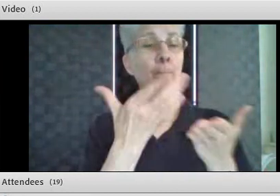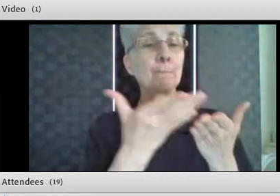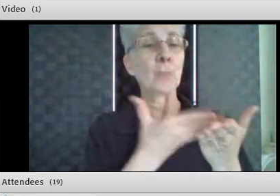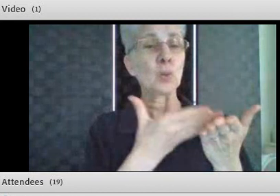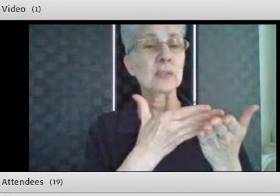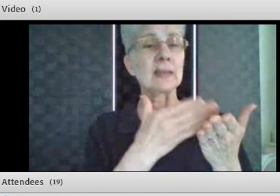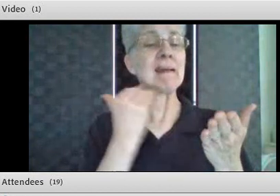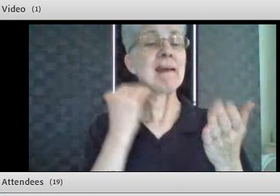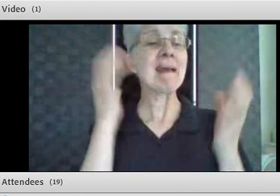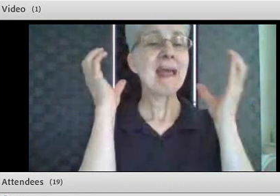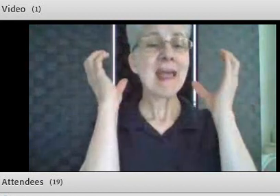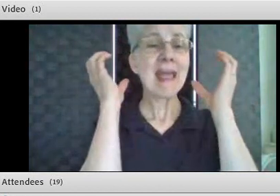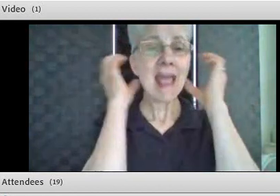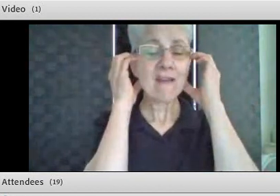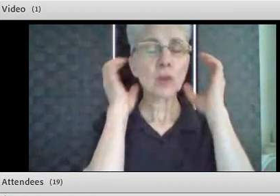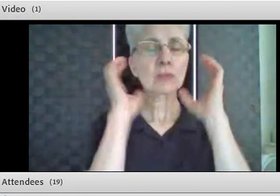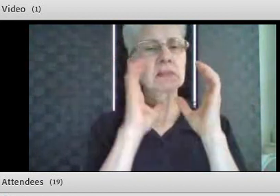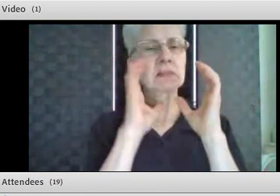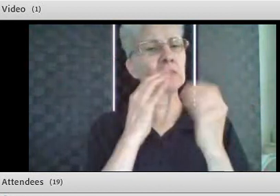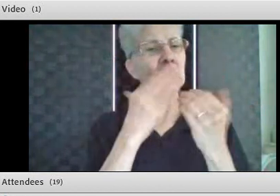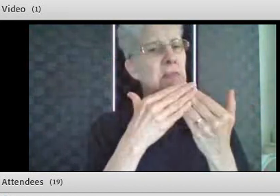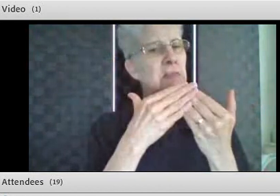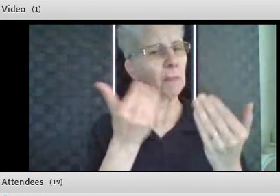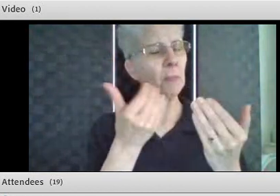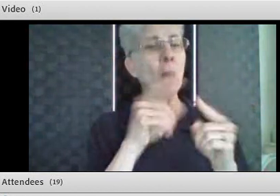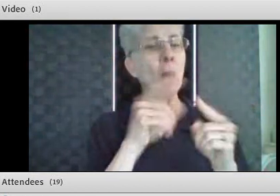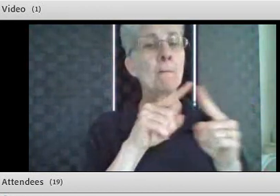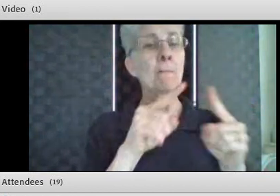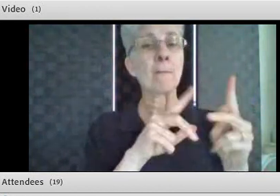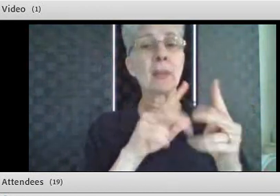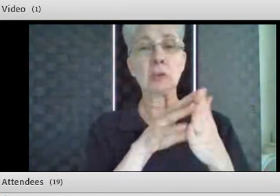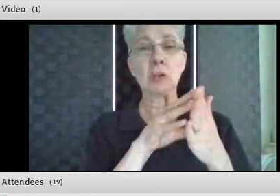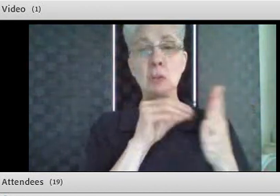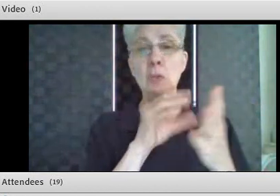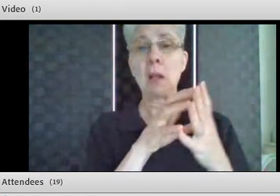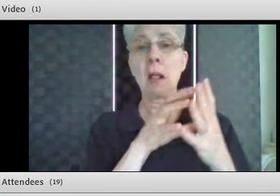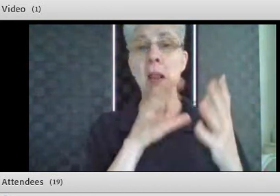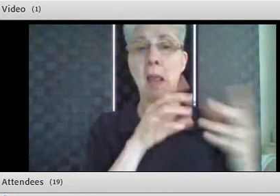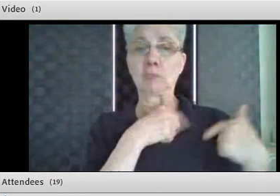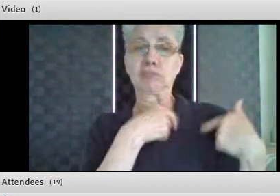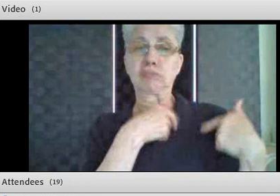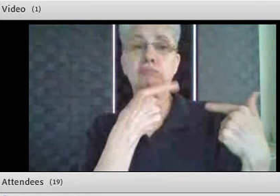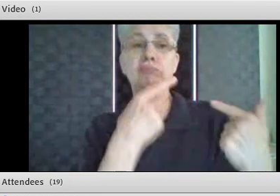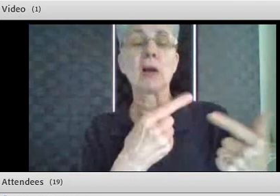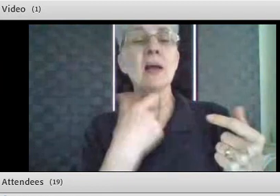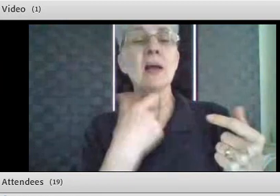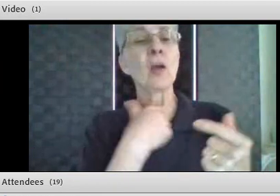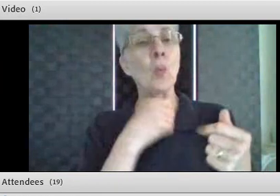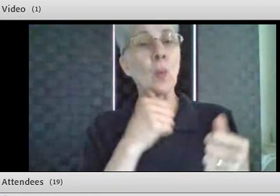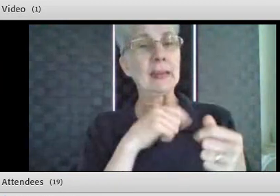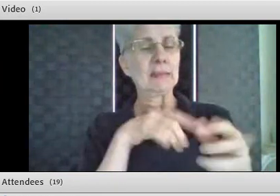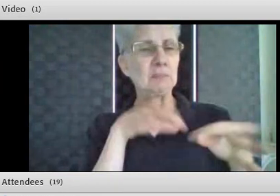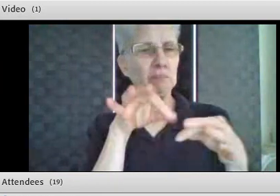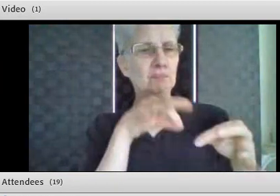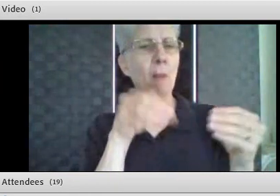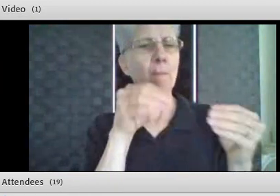Headphones, you know, it seems like a pretty simple thing, but we've learned a lot about headphones over the years, and we can fill you in on what types of headphones